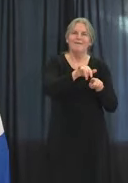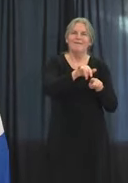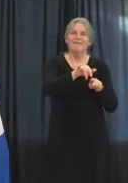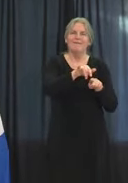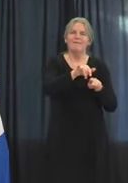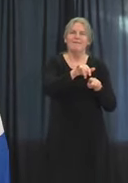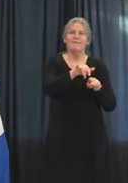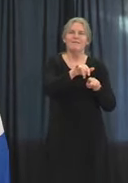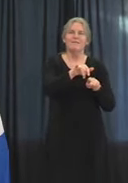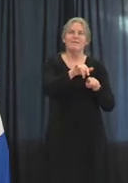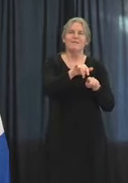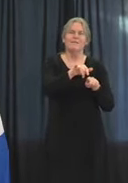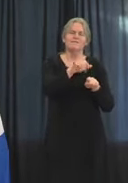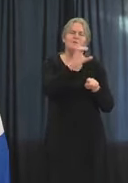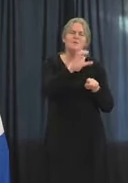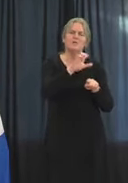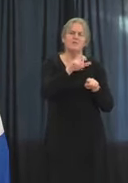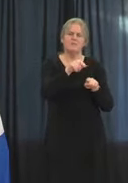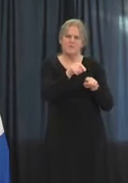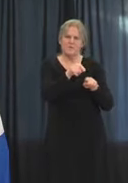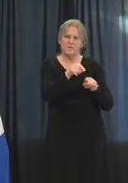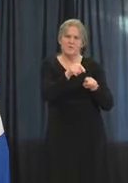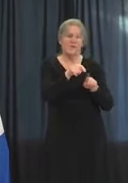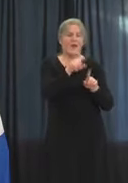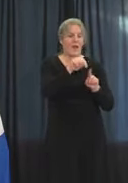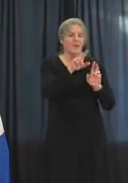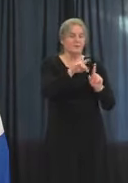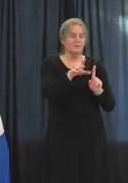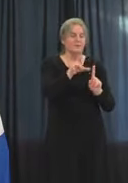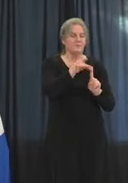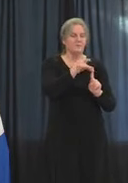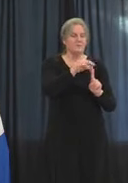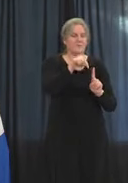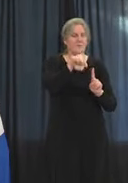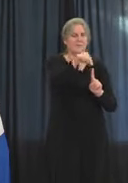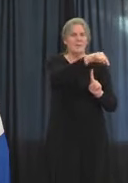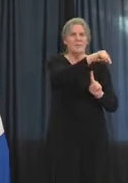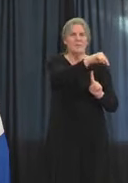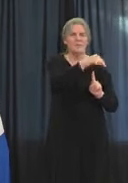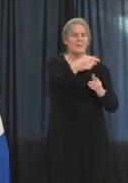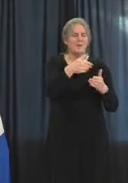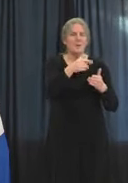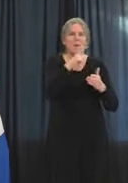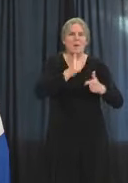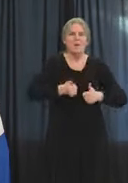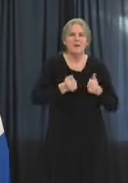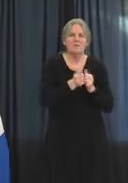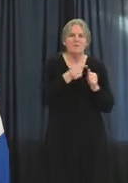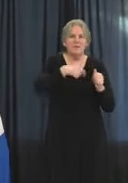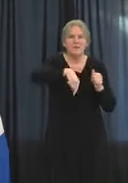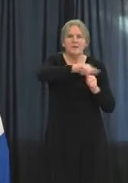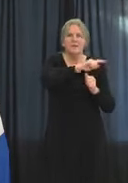is looking for significant contacts including, as I said before, close household